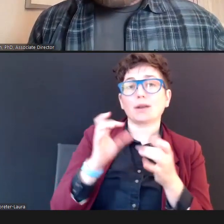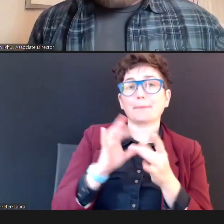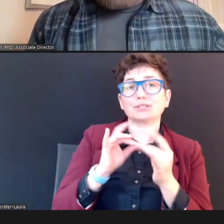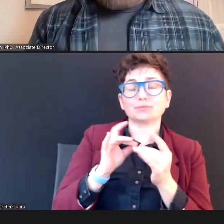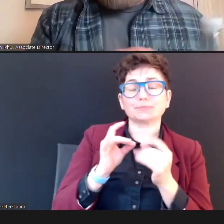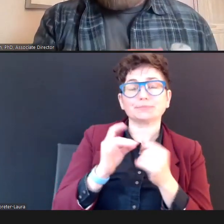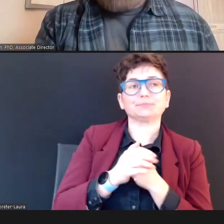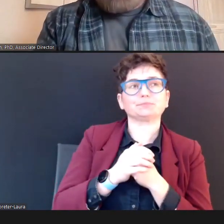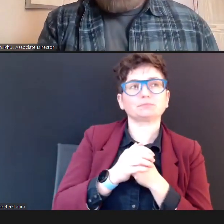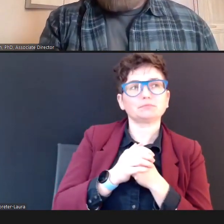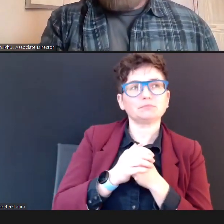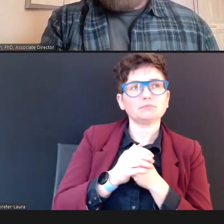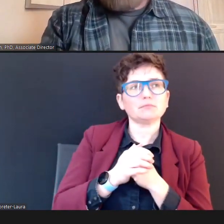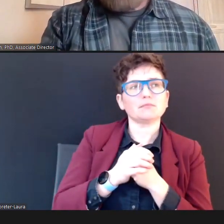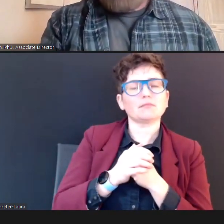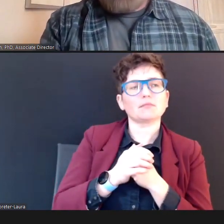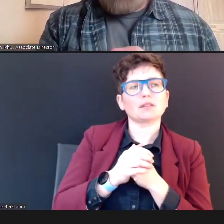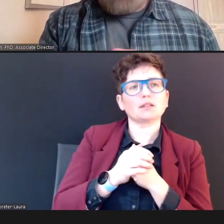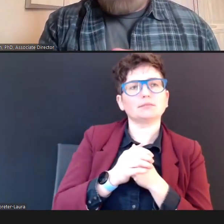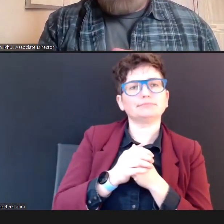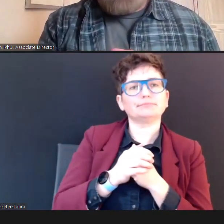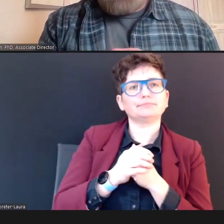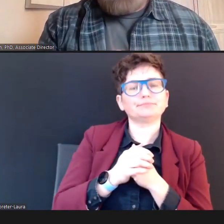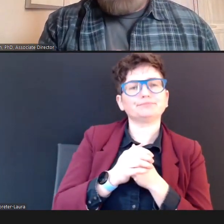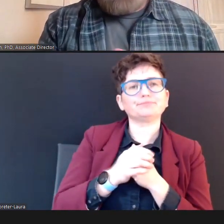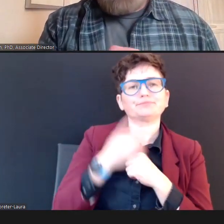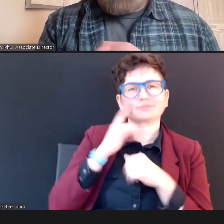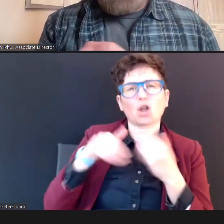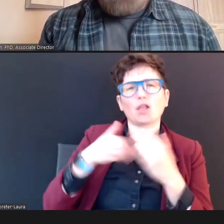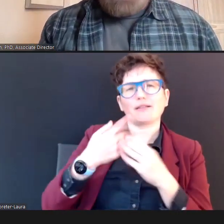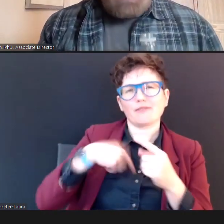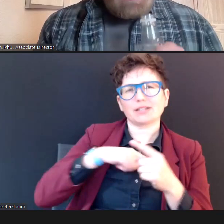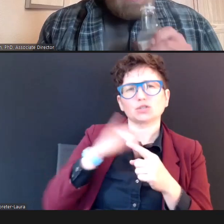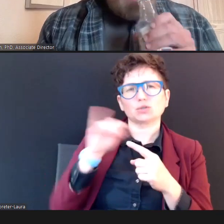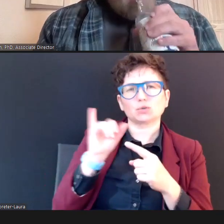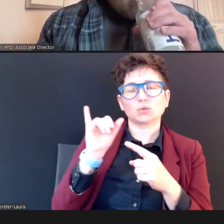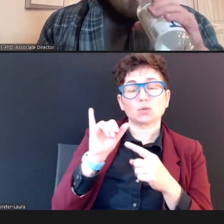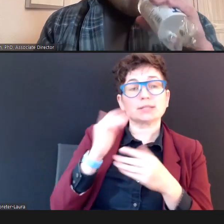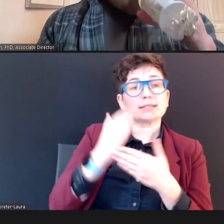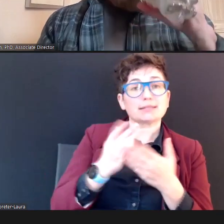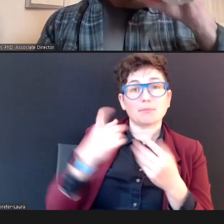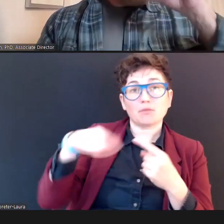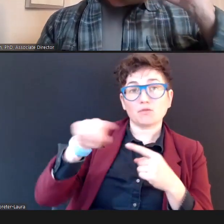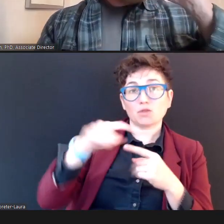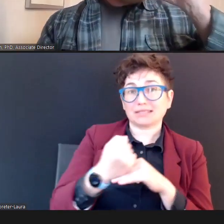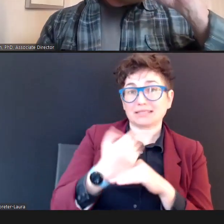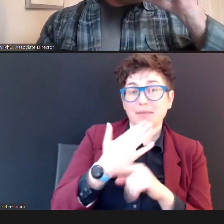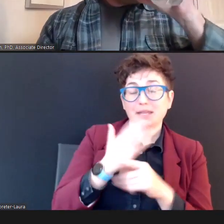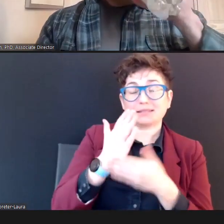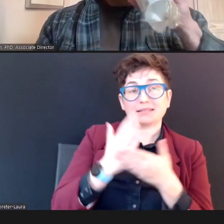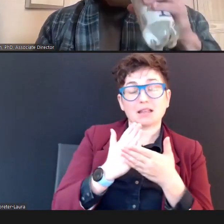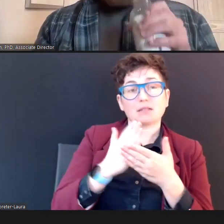um and to um all of us that are here